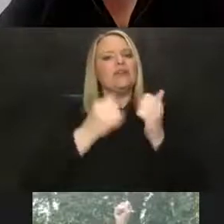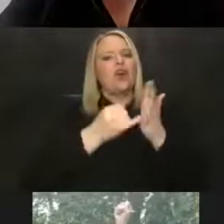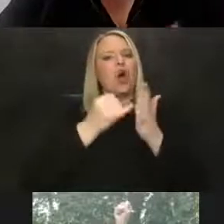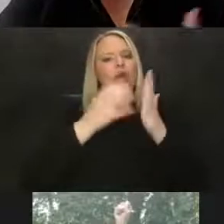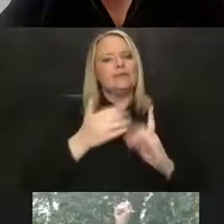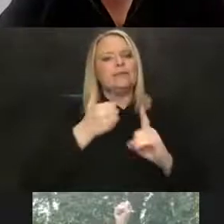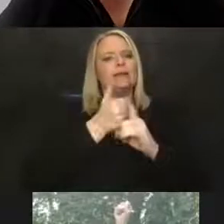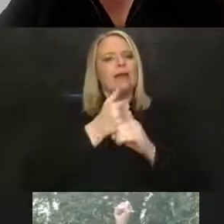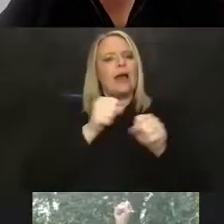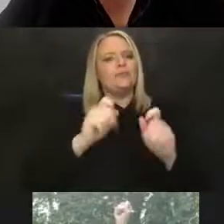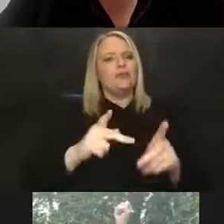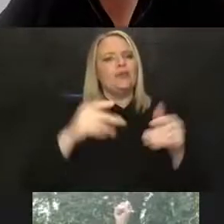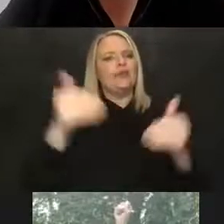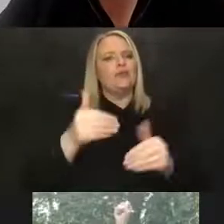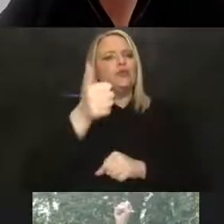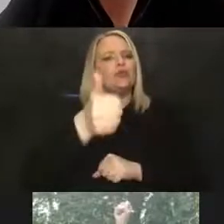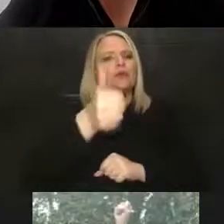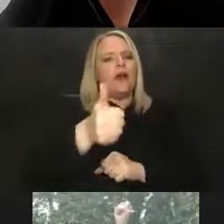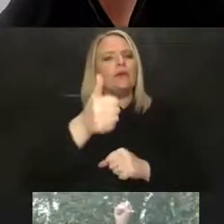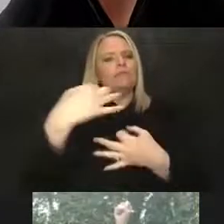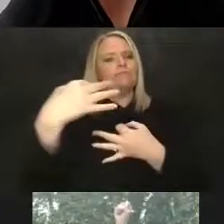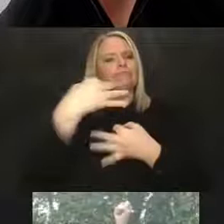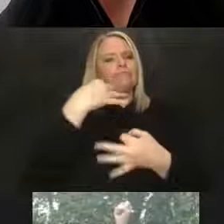to introduce yourself and tell us a bit about what kind of work you do.